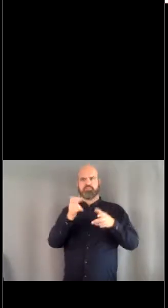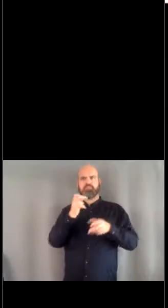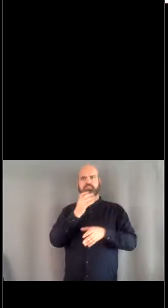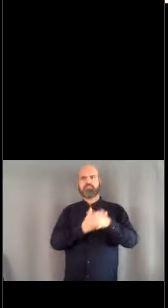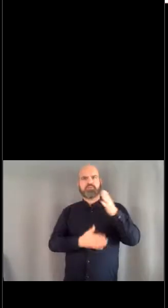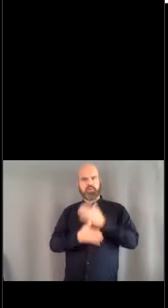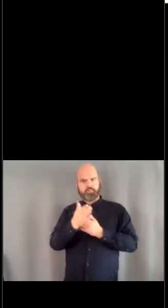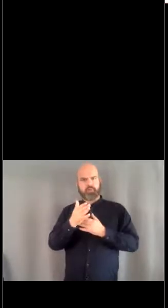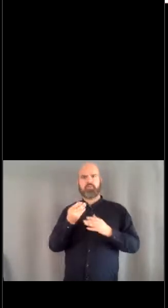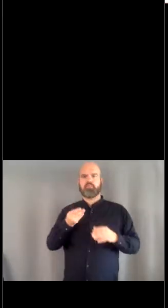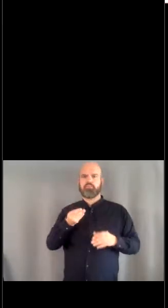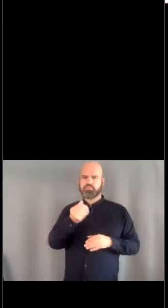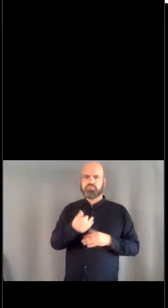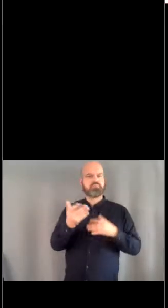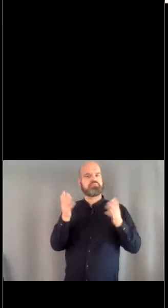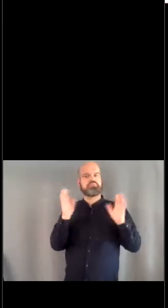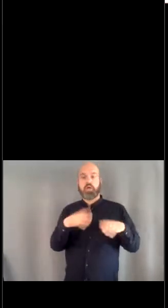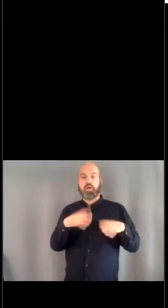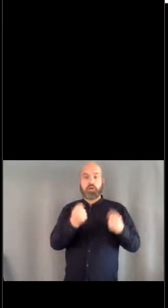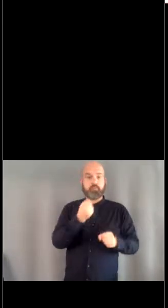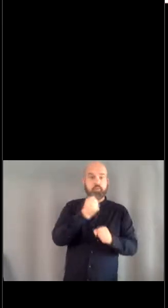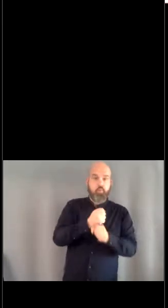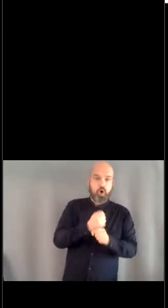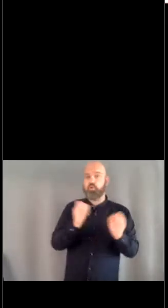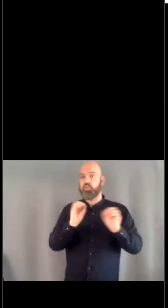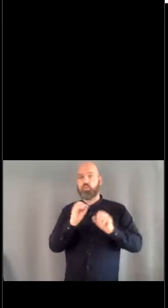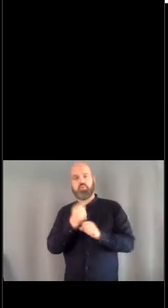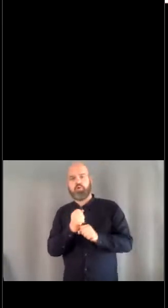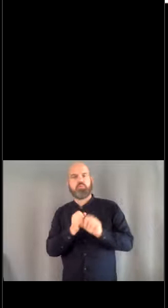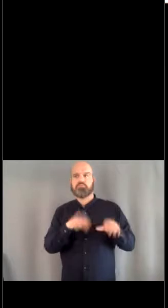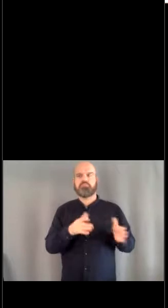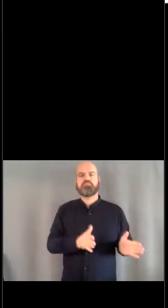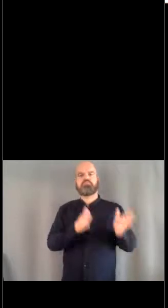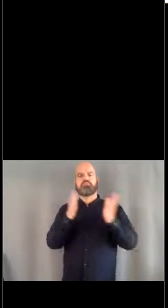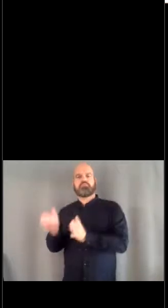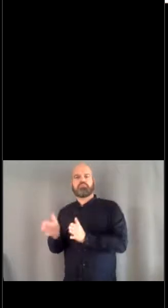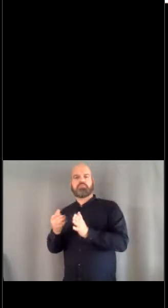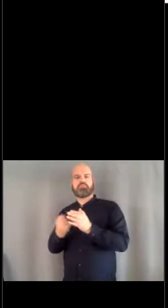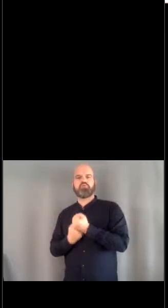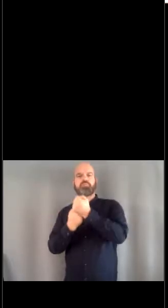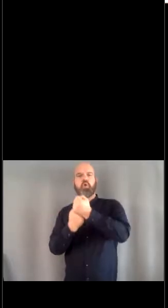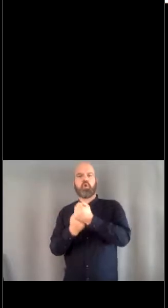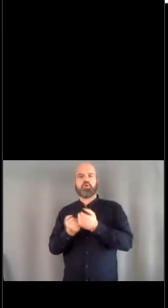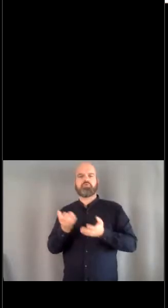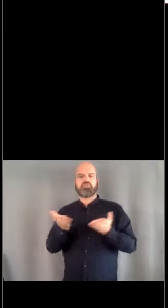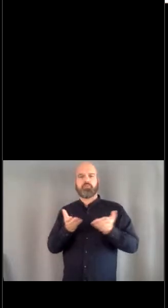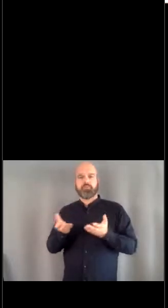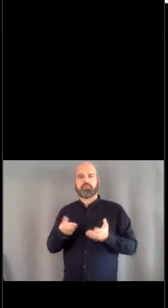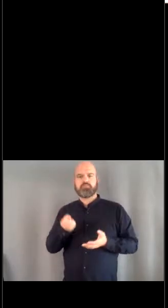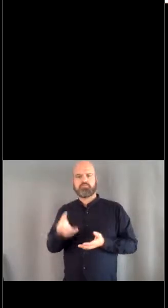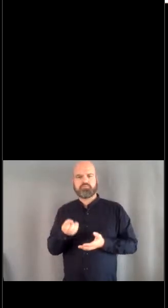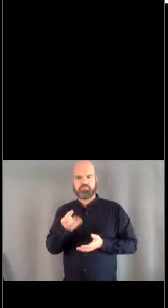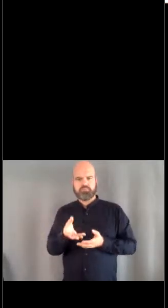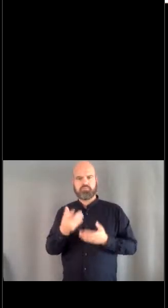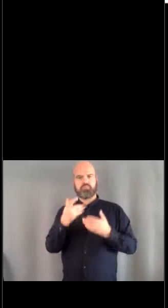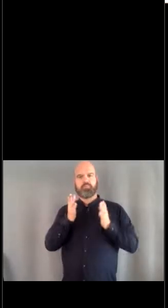and third person support allowance to cover the extra costs and then also things like support services,